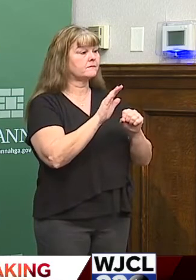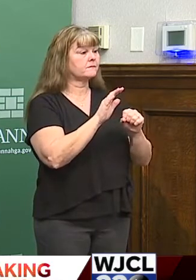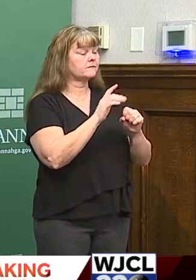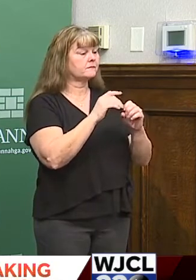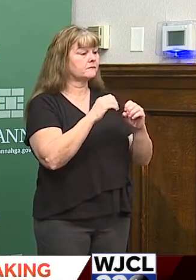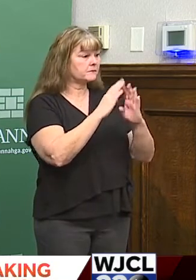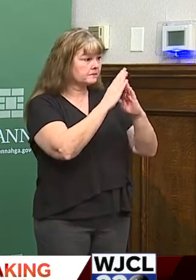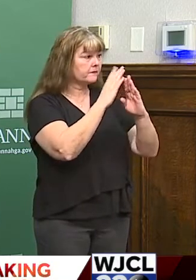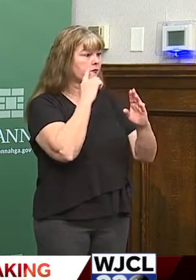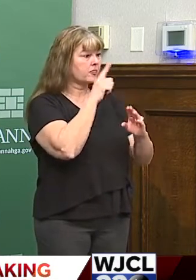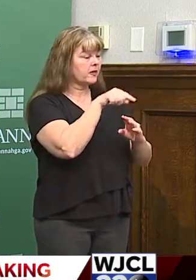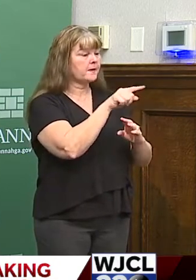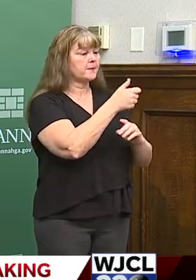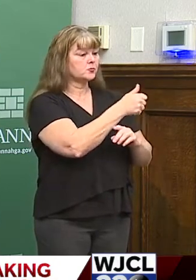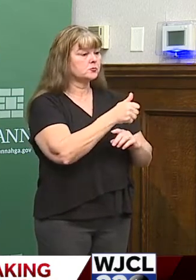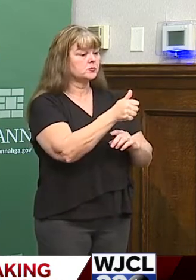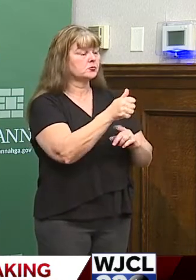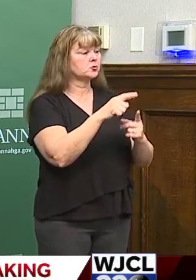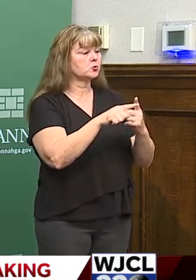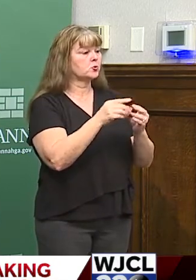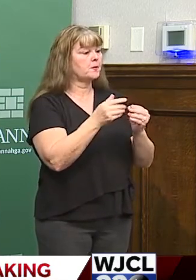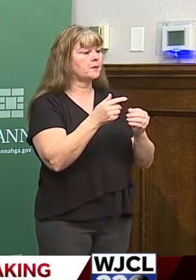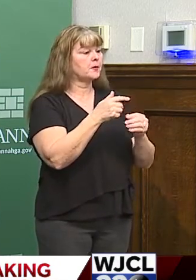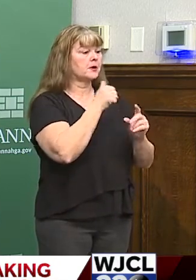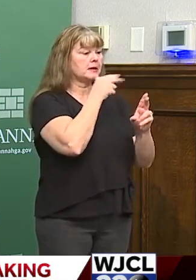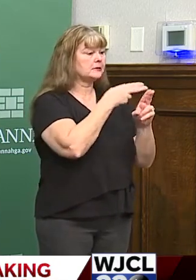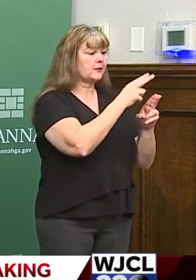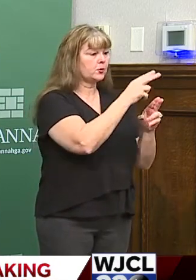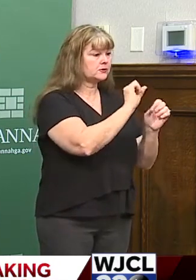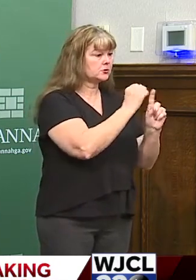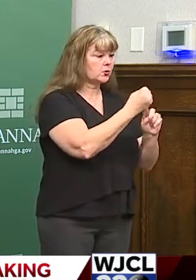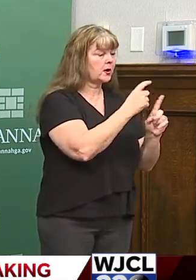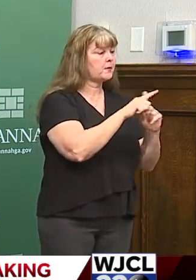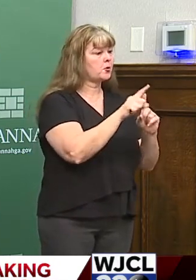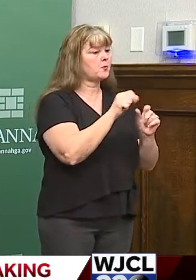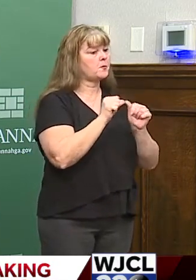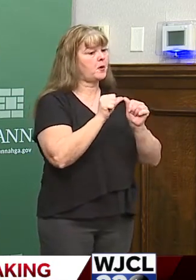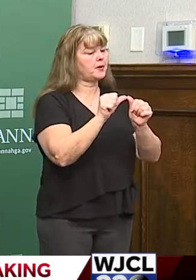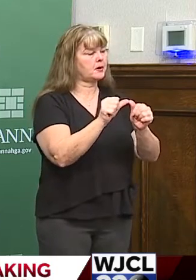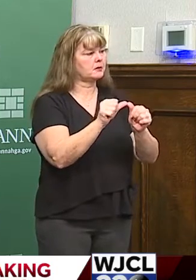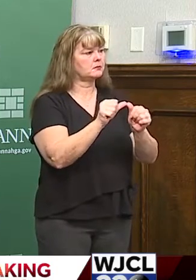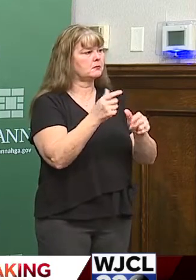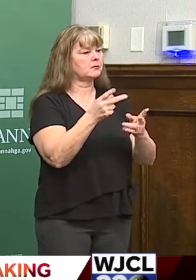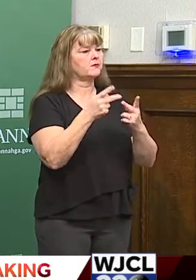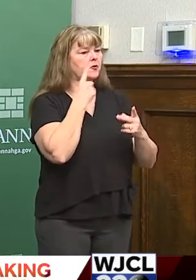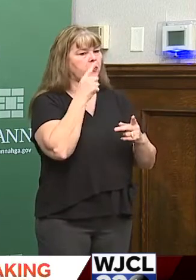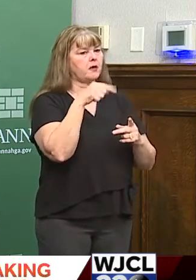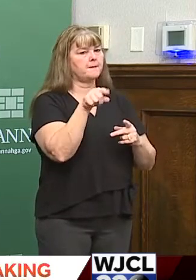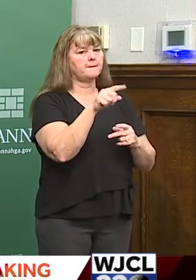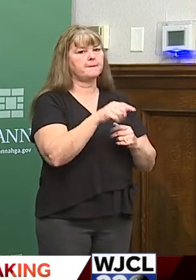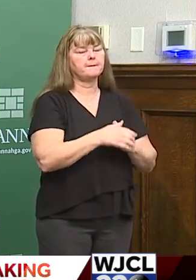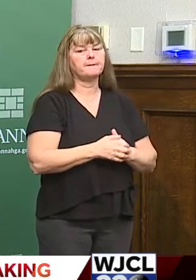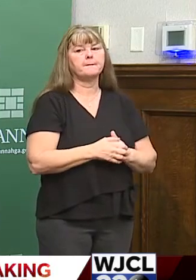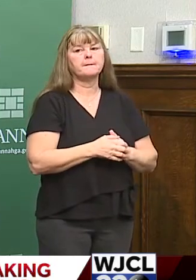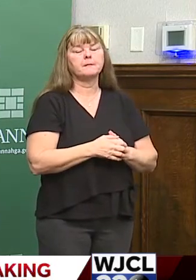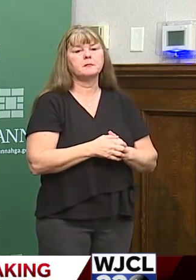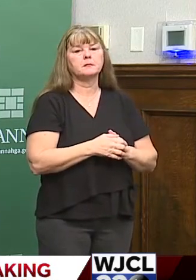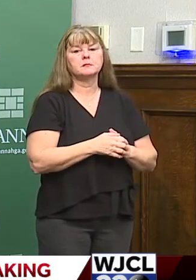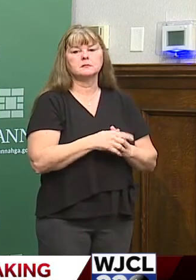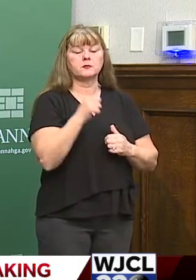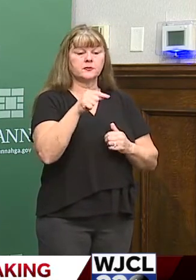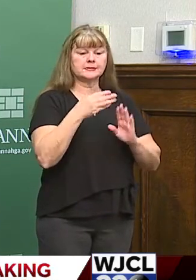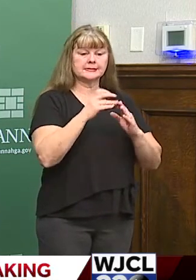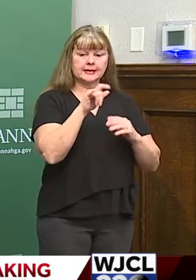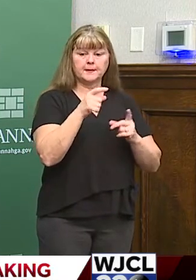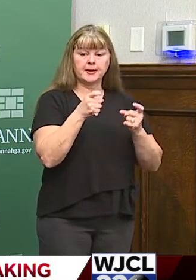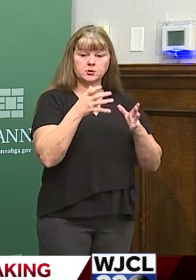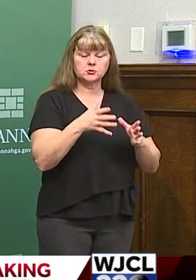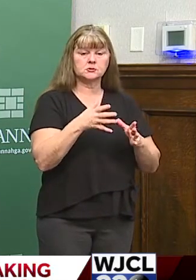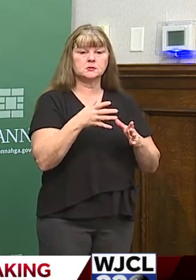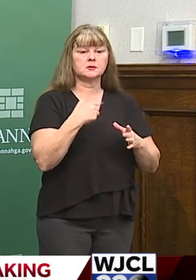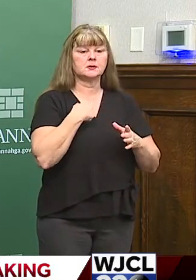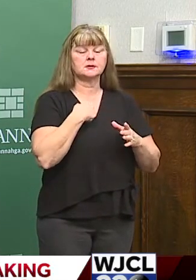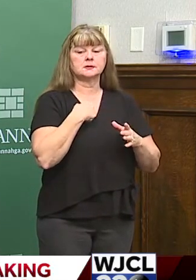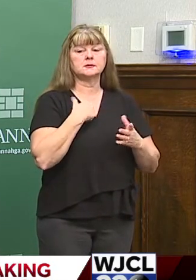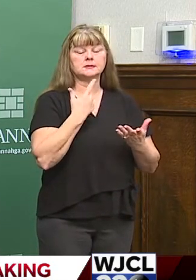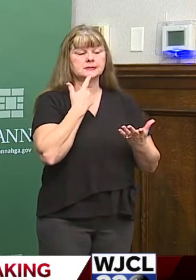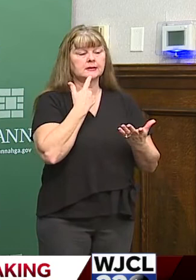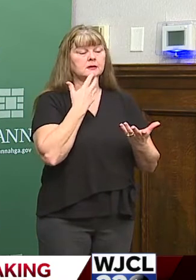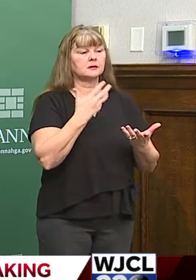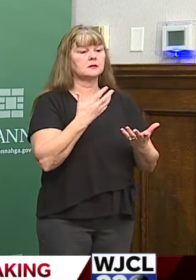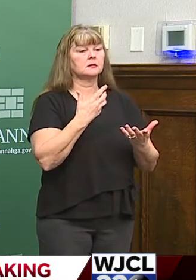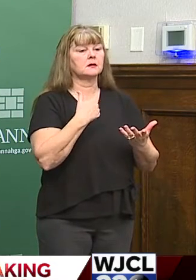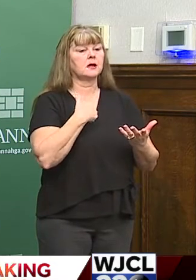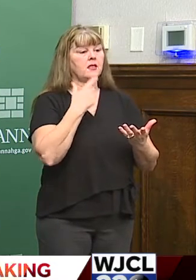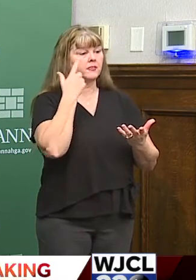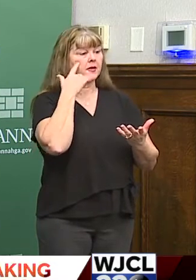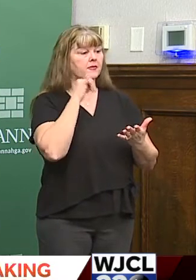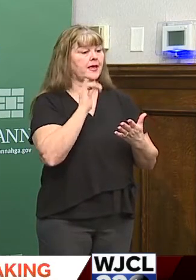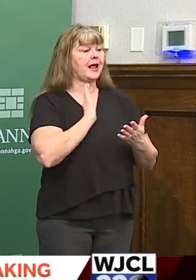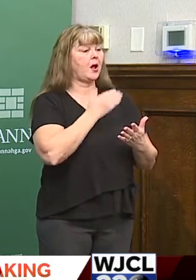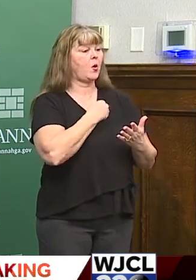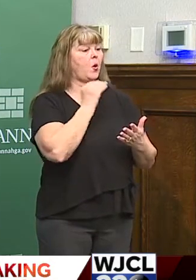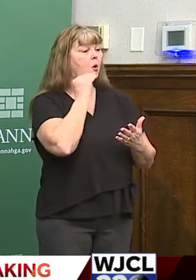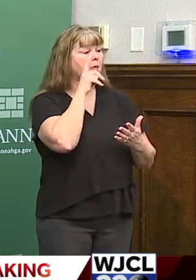SO IF WE'RE ABLE TO PUT ENOUGH INFRASTRUCTURE IN PLACE, WE'RE ABLE TO TRANSITION NOT ONLY A TEMPORARY SITUATION INTO A MUCH MORE PERMANENT SOLUTION, AND AS THE CITY MANAGER SAID AND I'VE